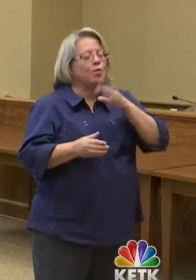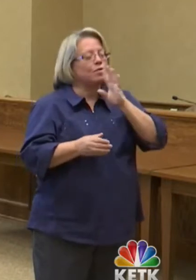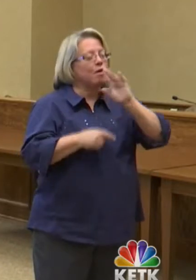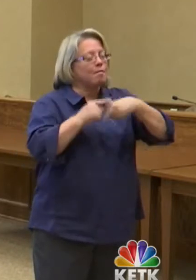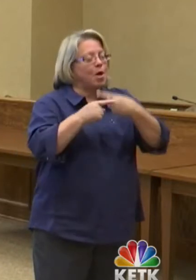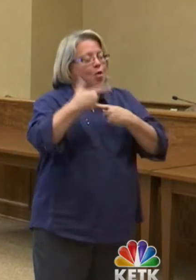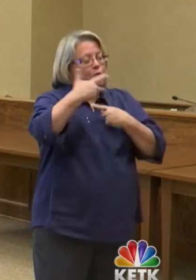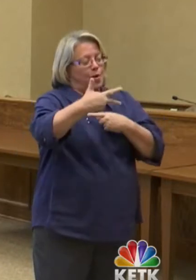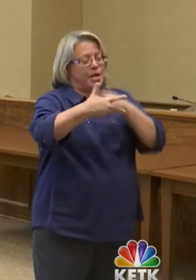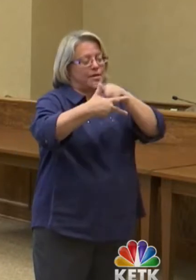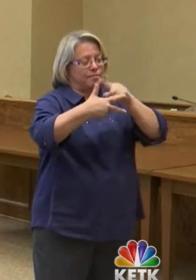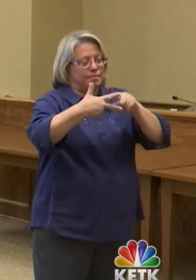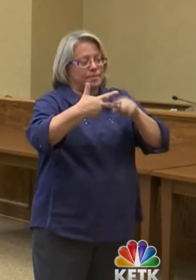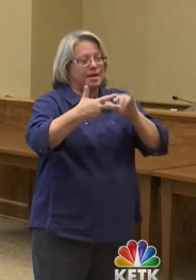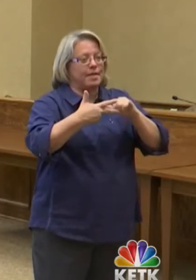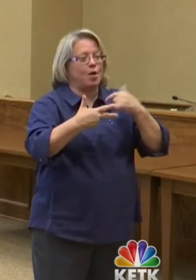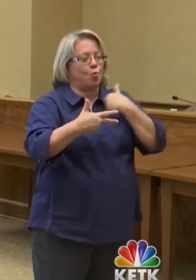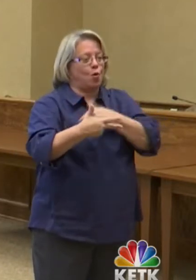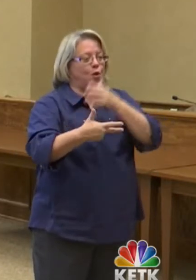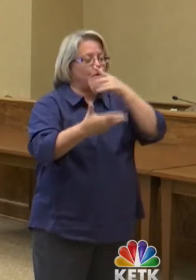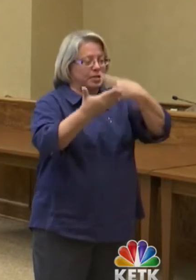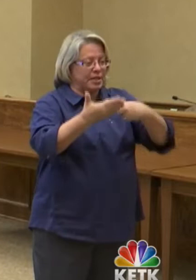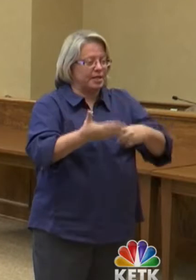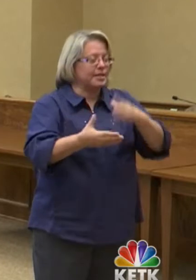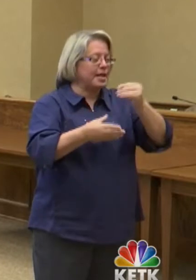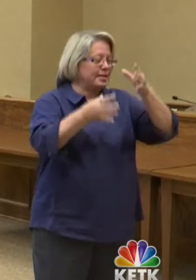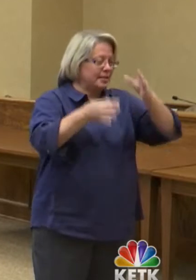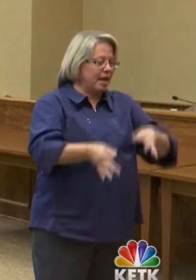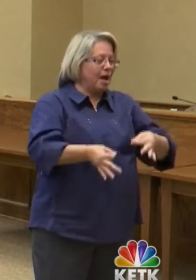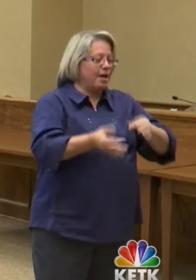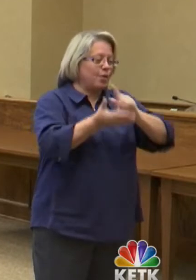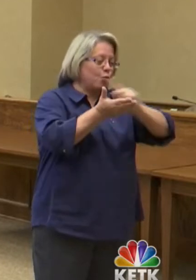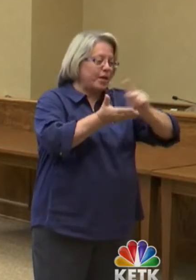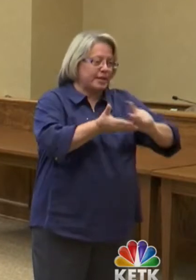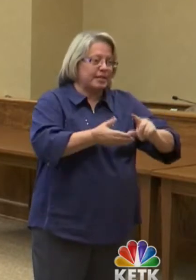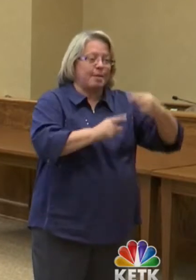FOR THOSE HARD OF HEARING COMMUNITY HERE IN SMITH COUNTY AND BEYOND. BEFORE I RELEASE THE MICROPHONE TO OTHER SPEAKERS TODAY.